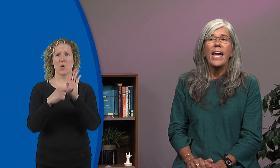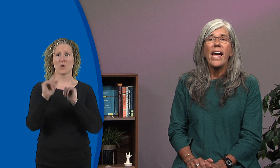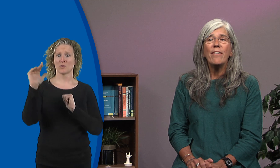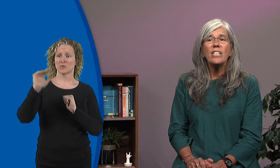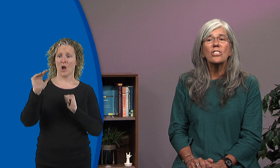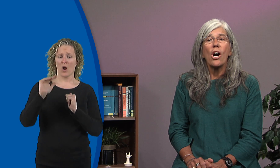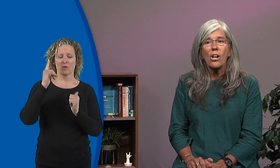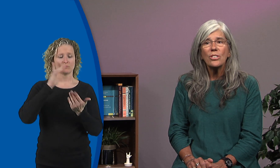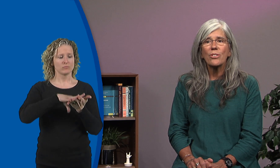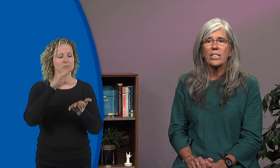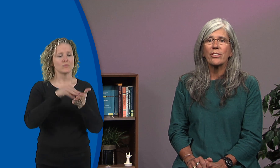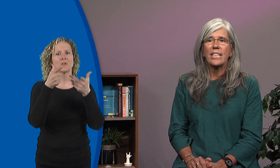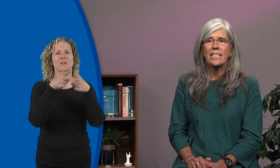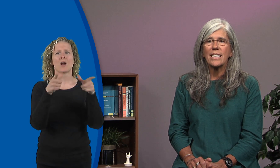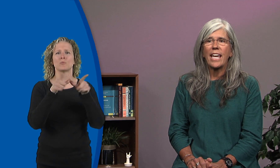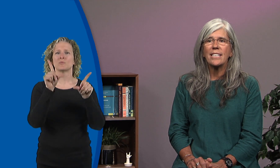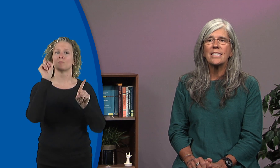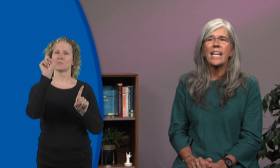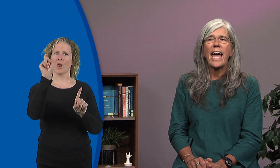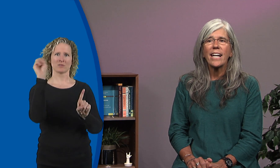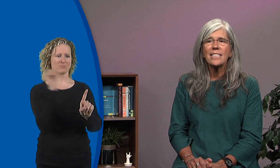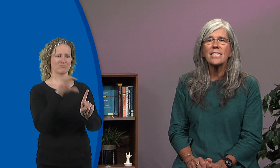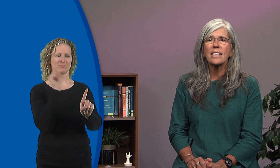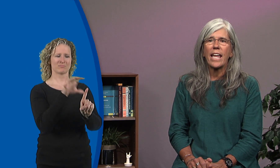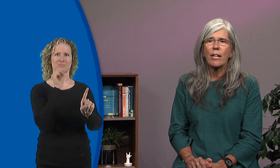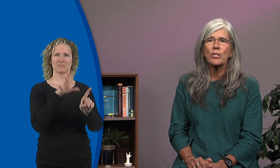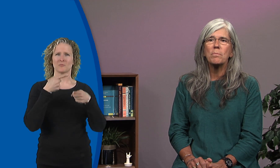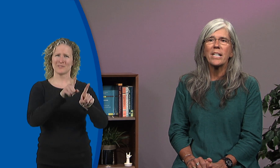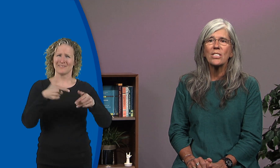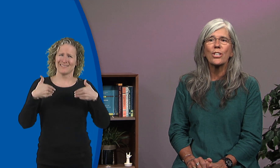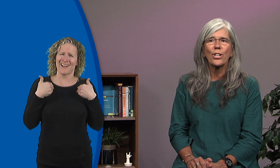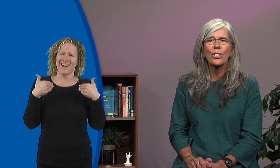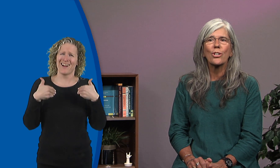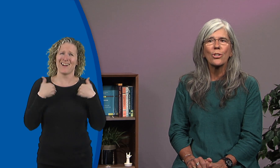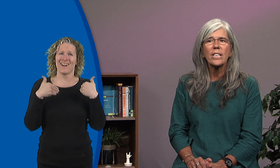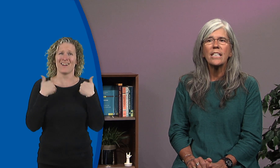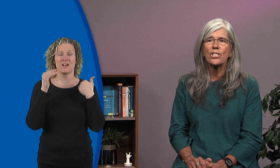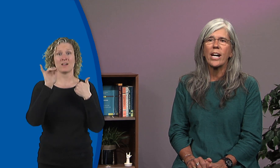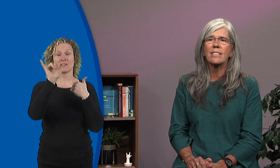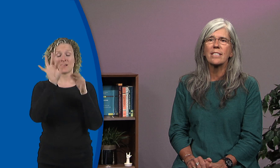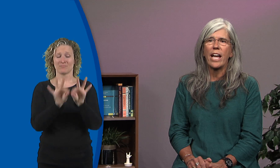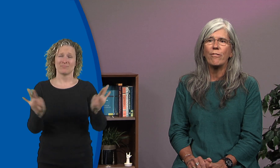Evidence also clearly indicates that access to language must occur early in a child's life